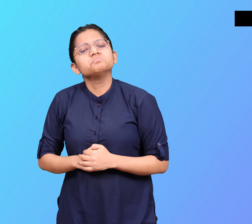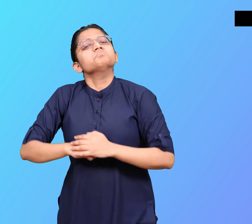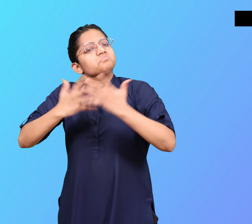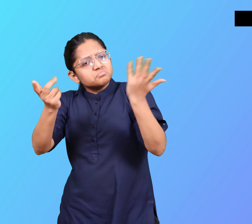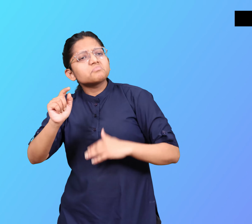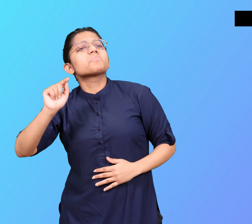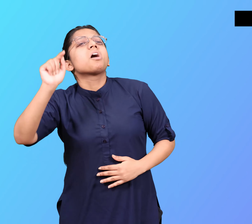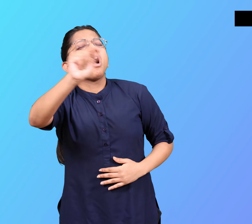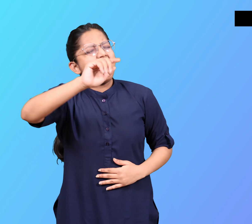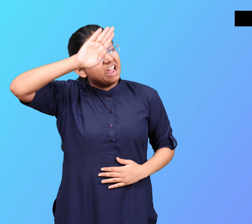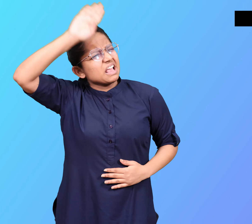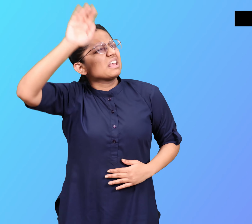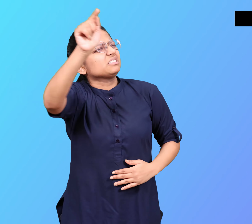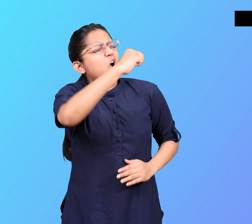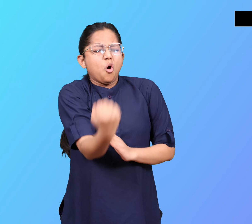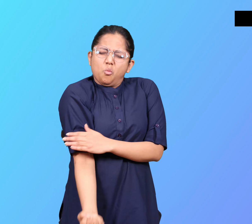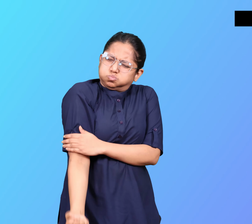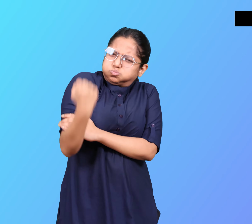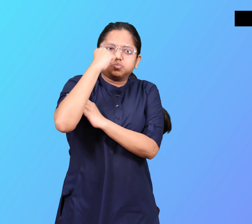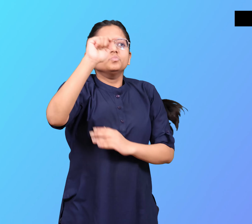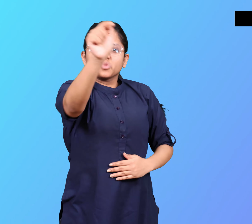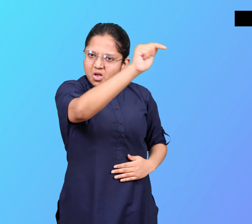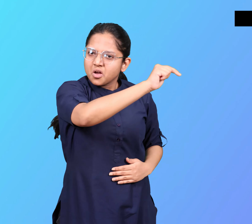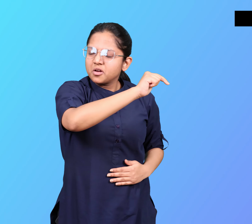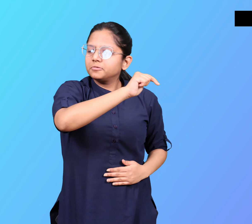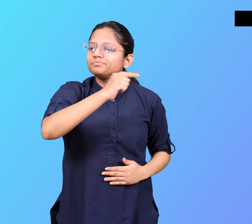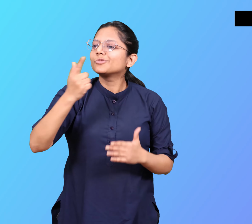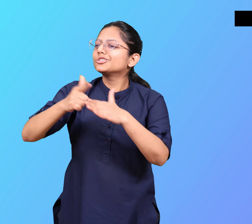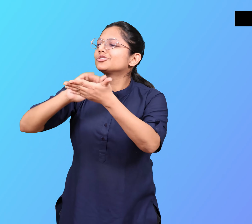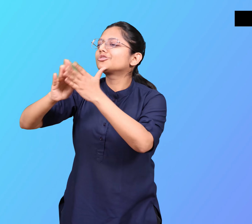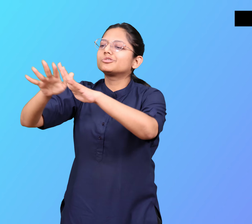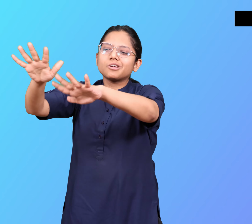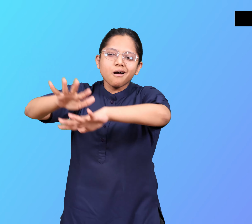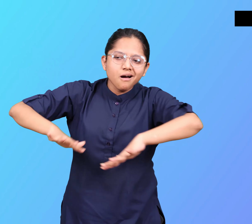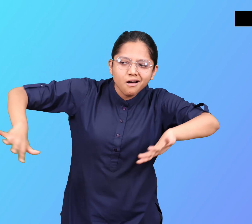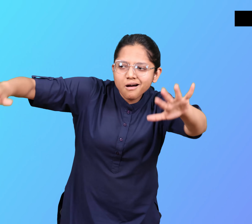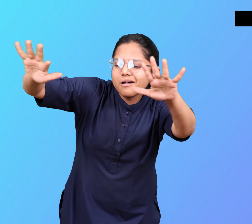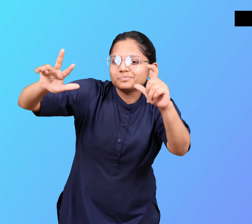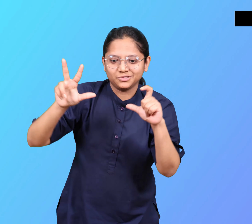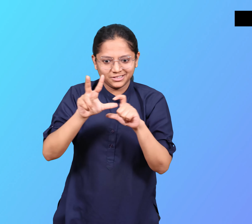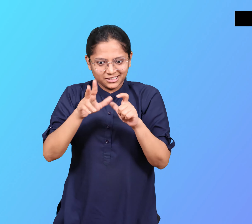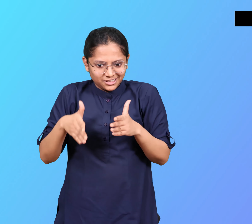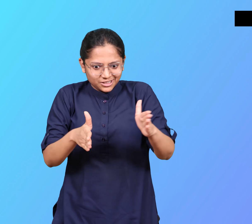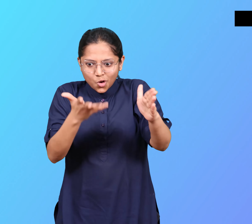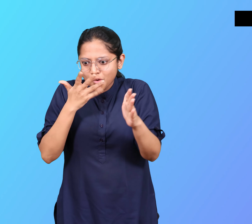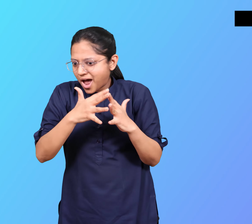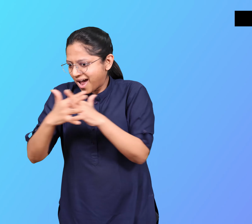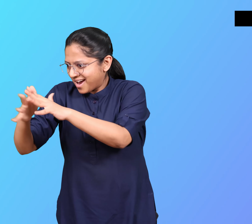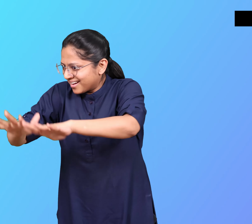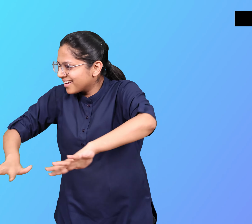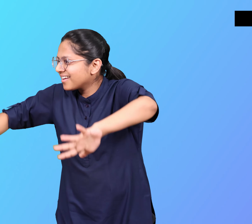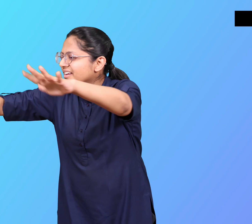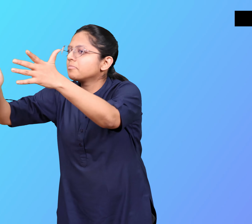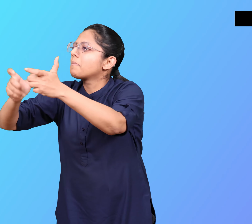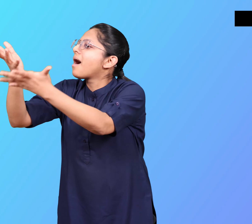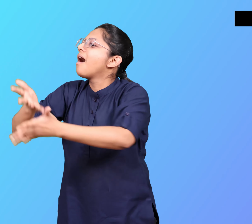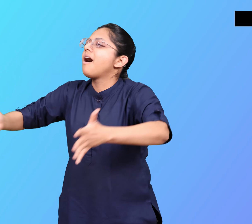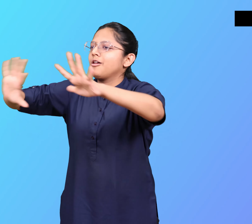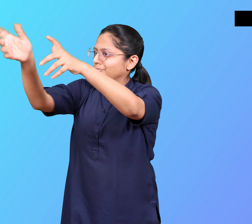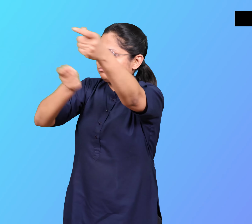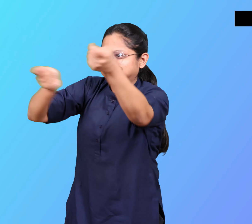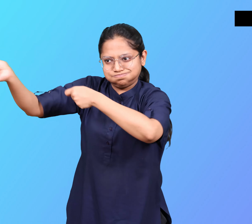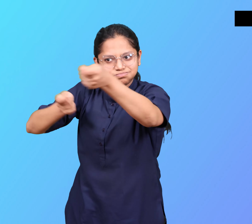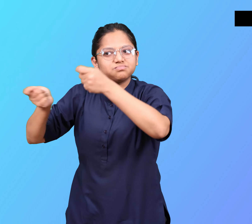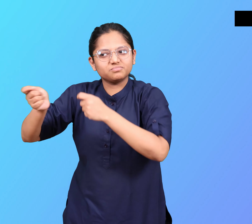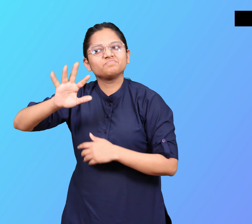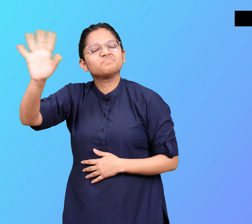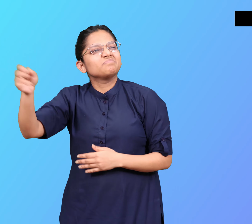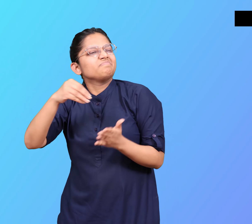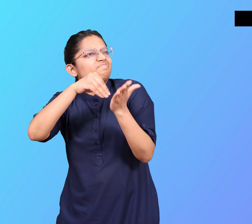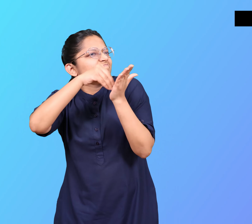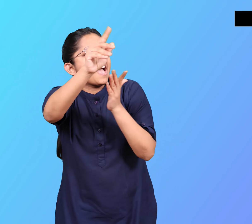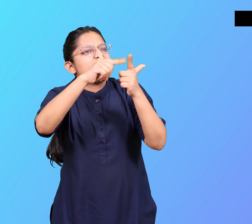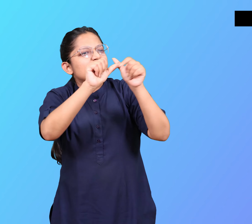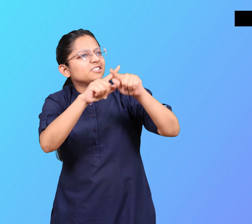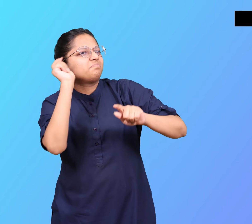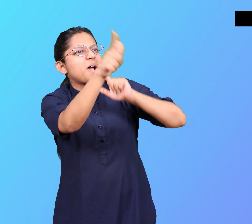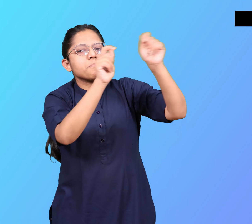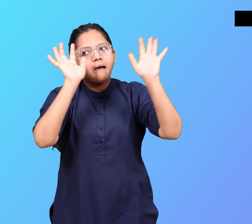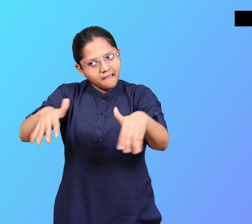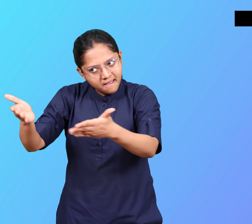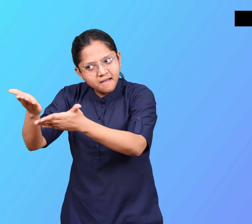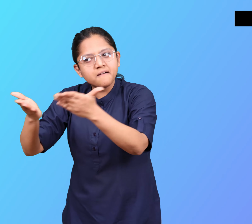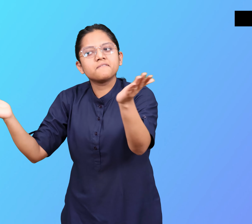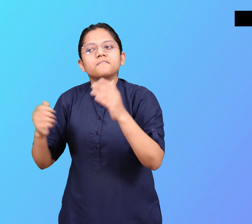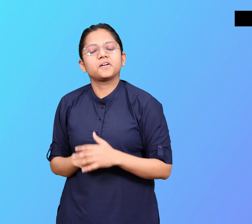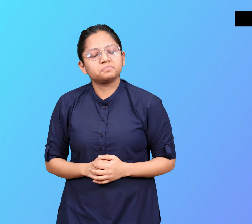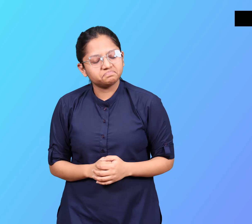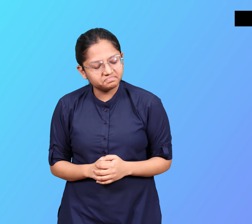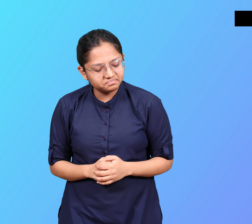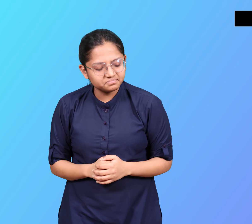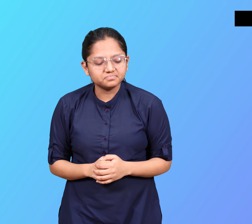Jerusalem has had powerful kings ruling over it and over all the area west of the Euphrates River. Their kings received taxes, customs and fees.